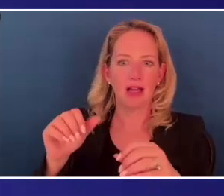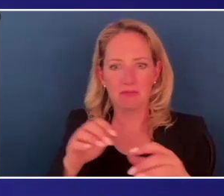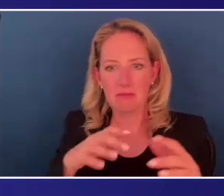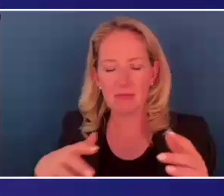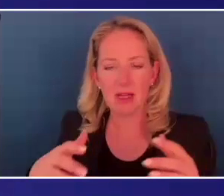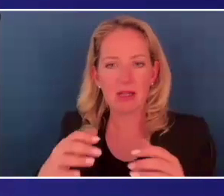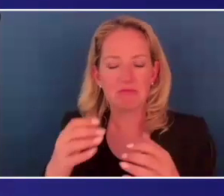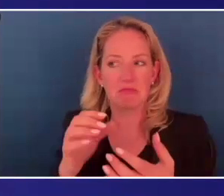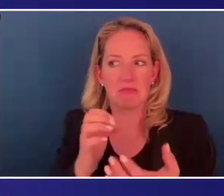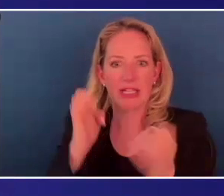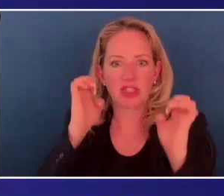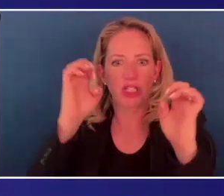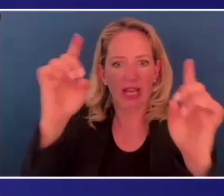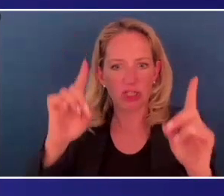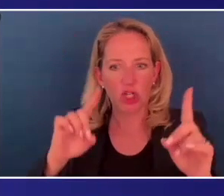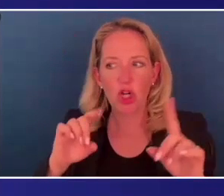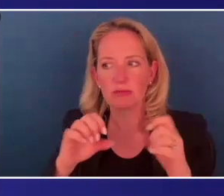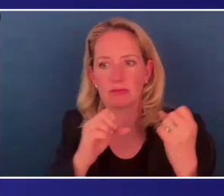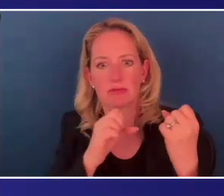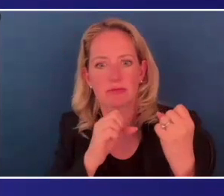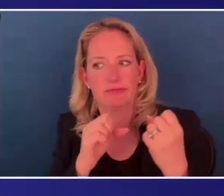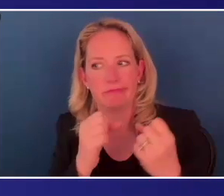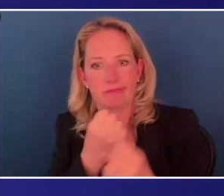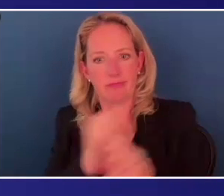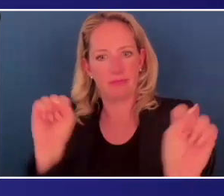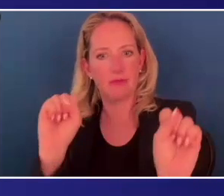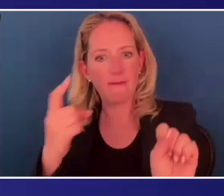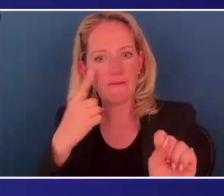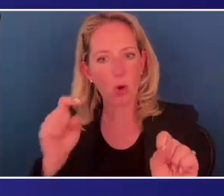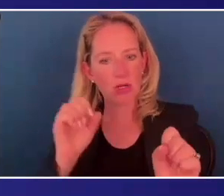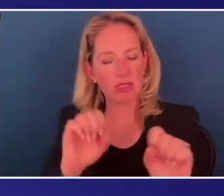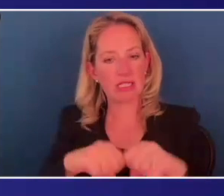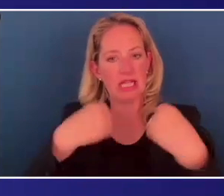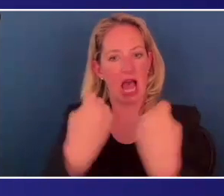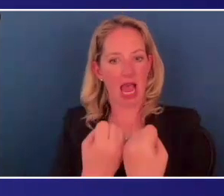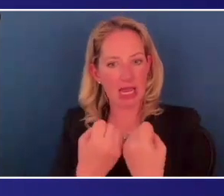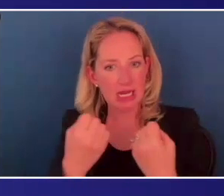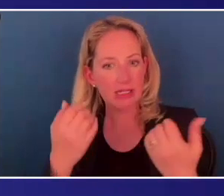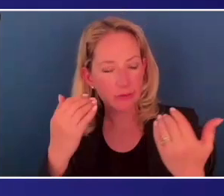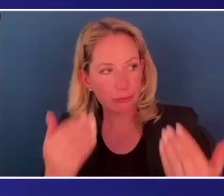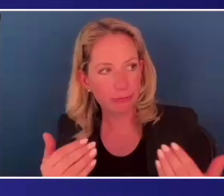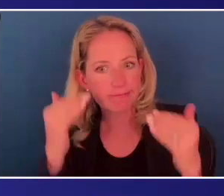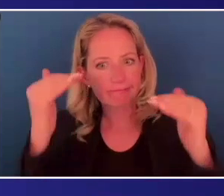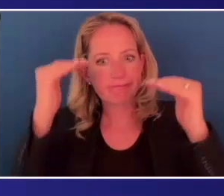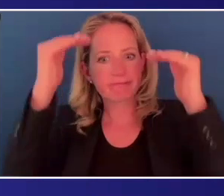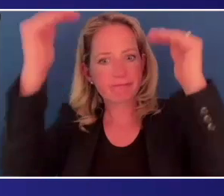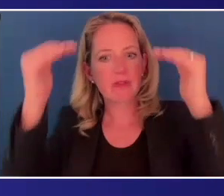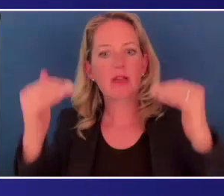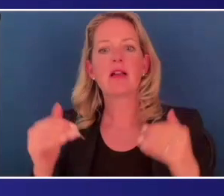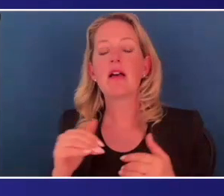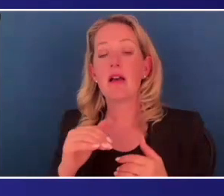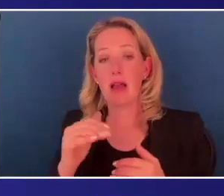For societal progression. One where education is treated as a public good. And not a private burden.